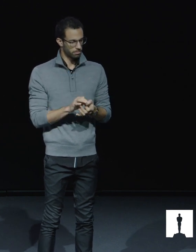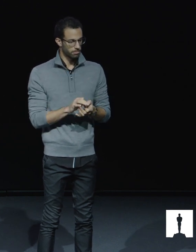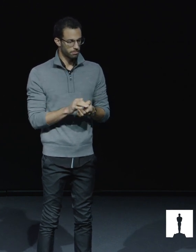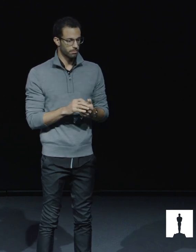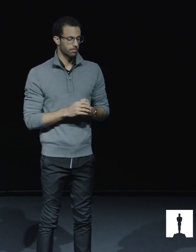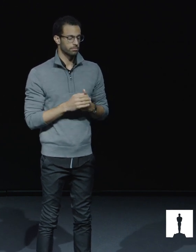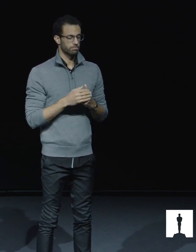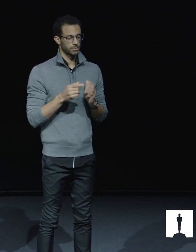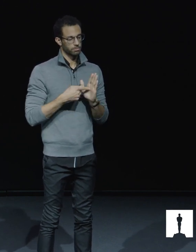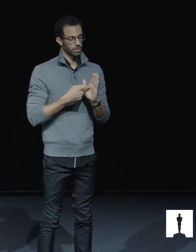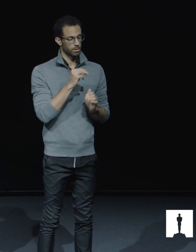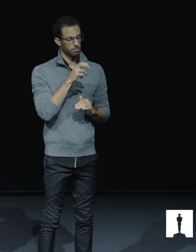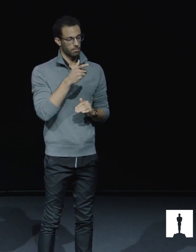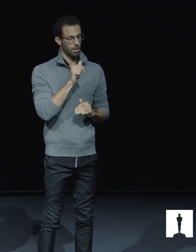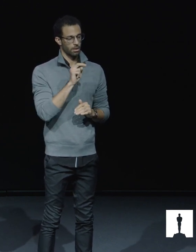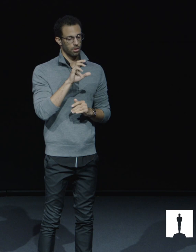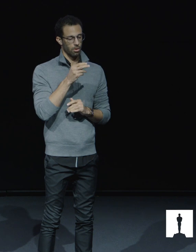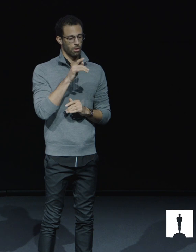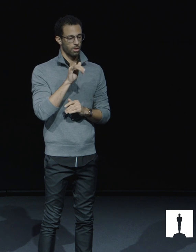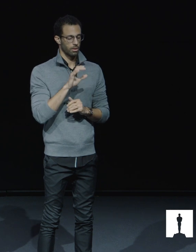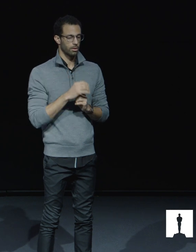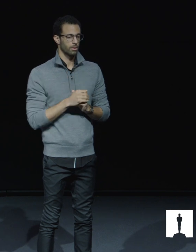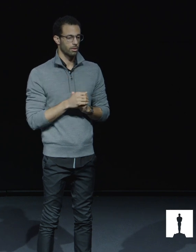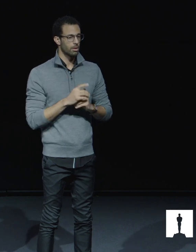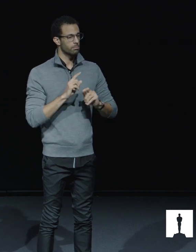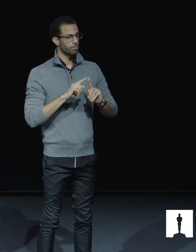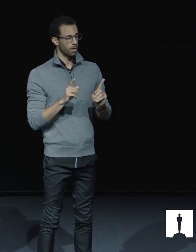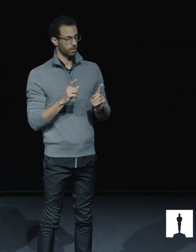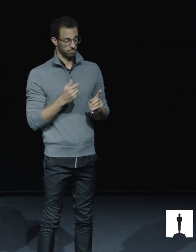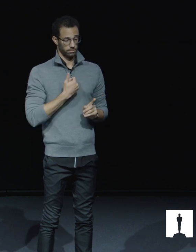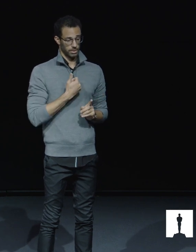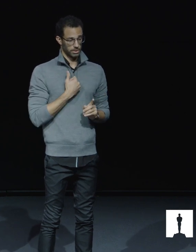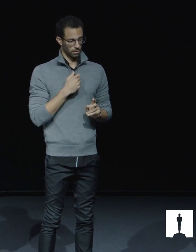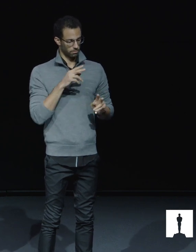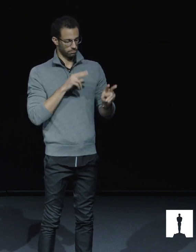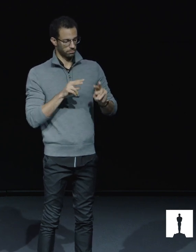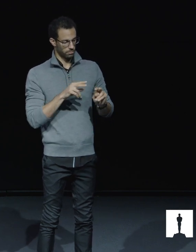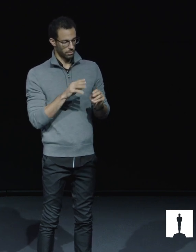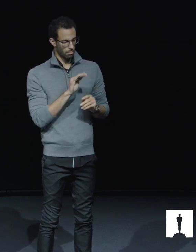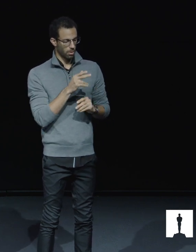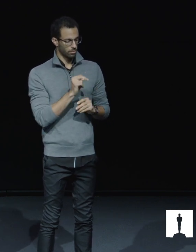I find really interesting is how fundamentally Baldwin is kind of ambivalent about film.